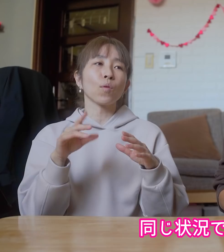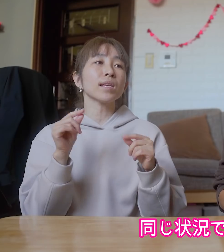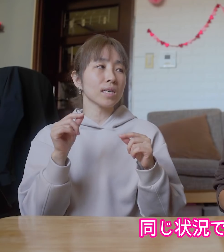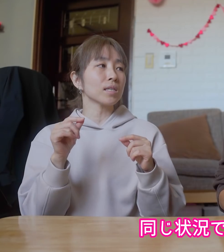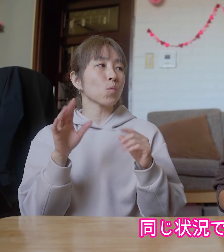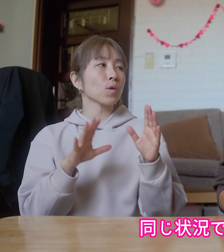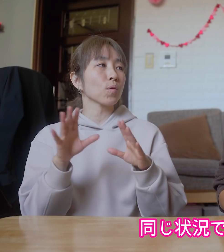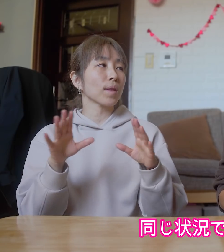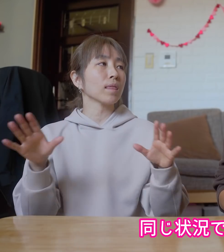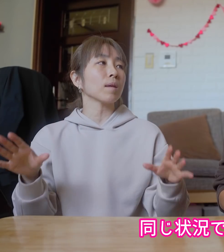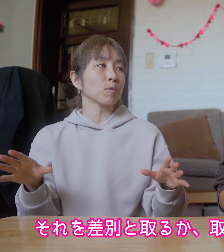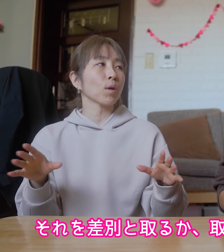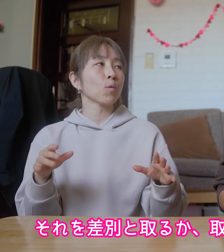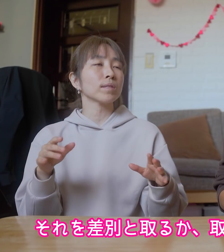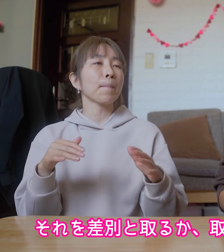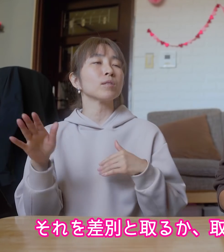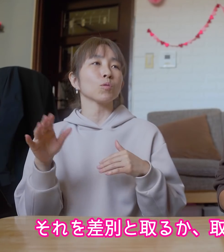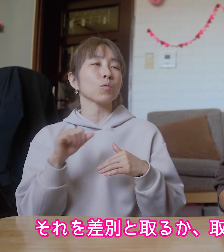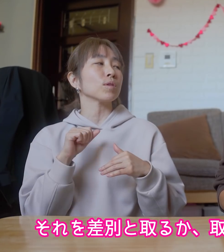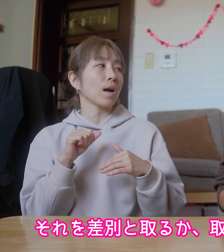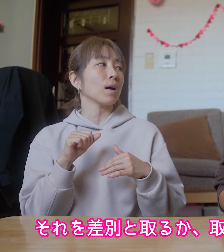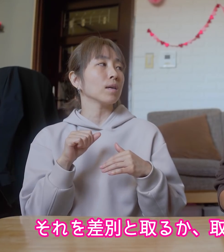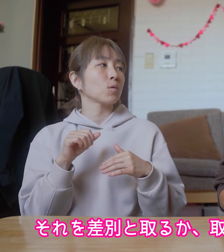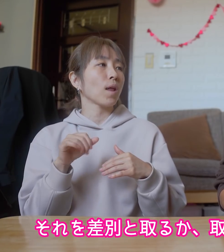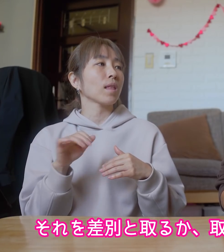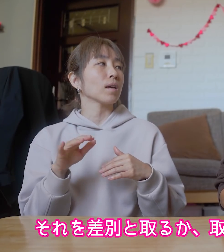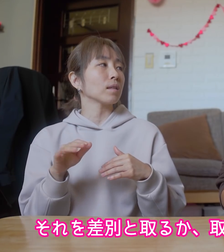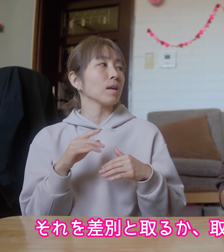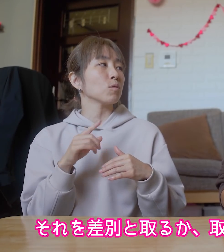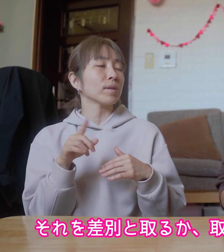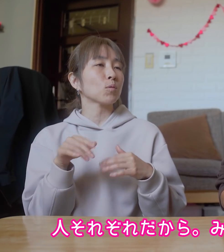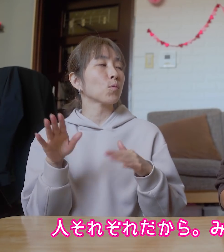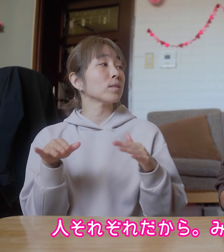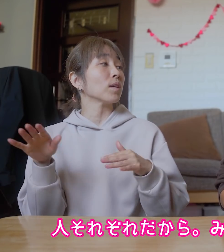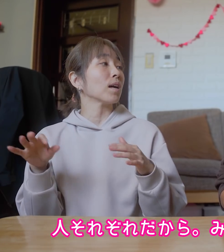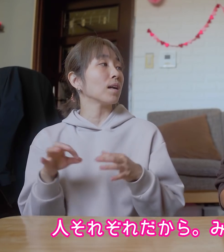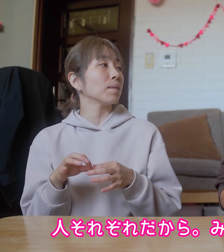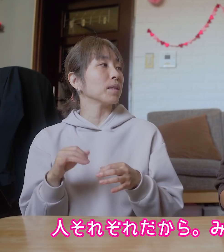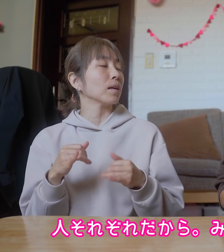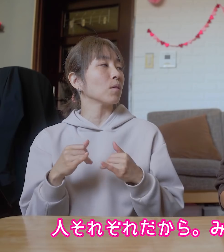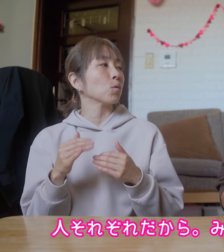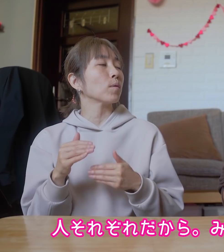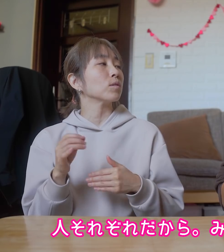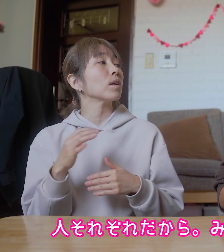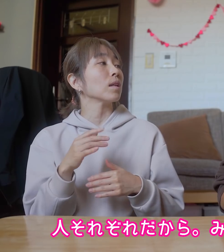Even in the same situation, it is up to each person to decide whether they see it as discrimination or not.